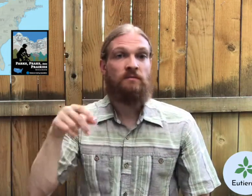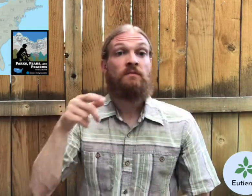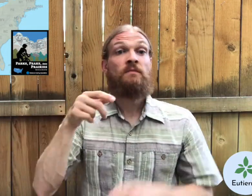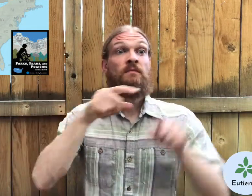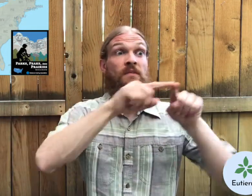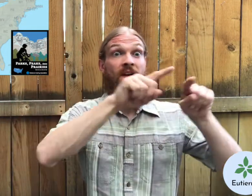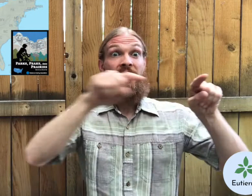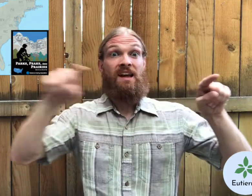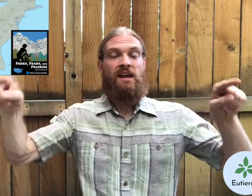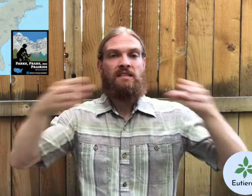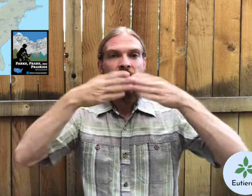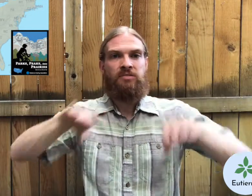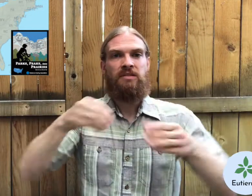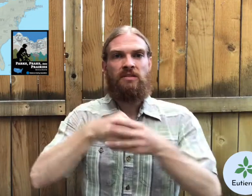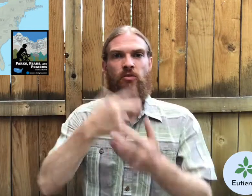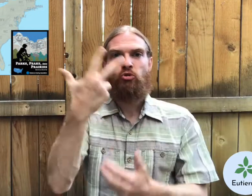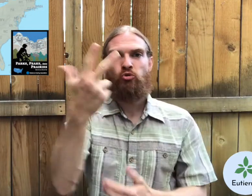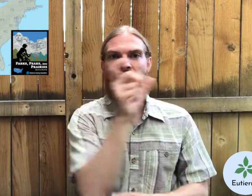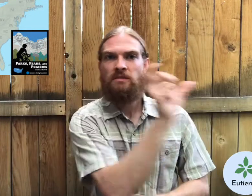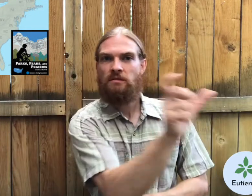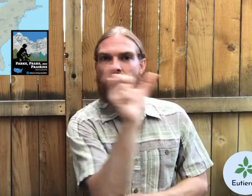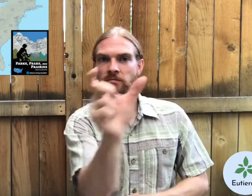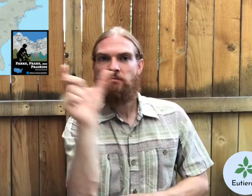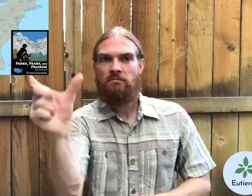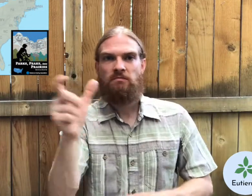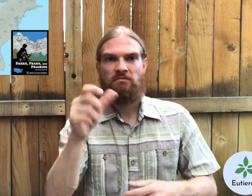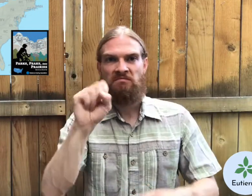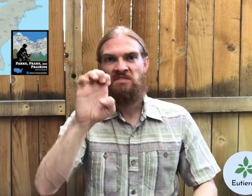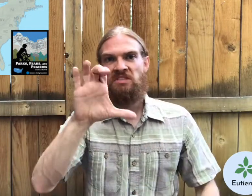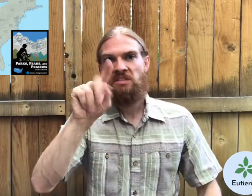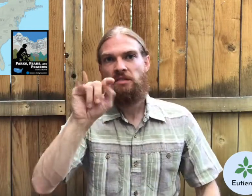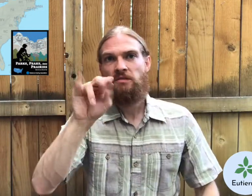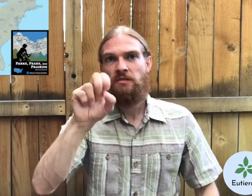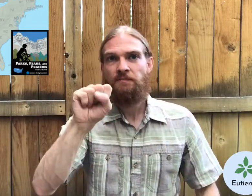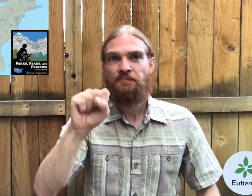is split into three sections.